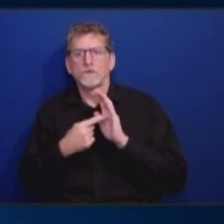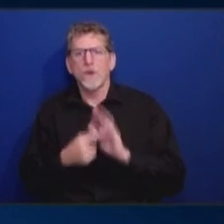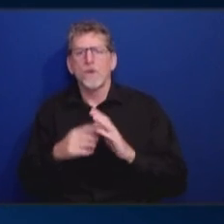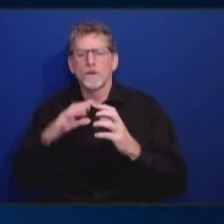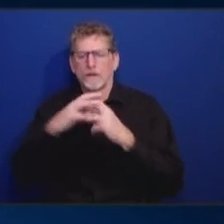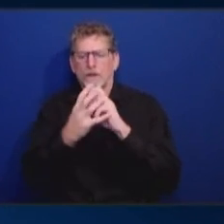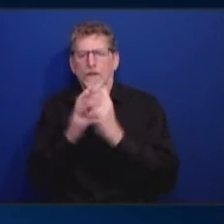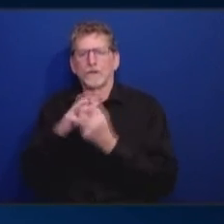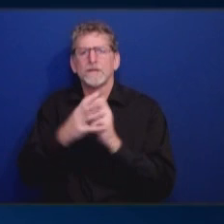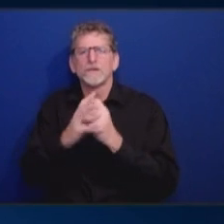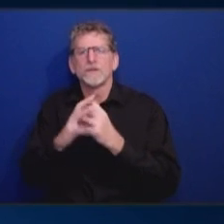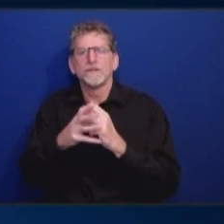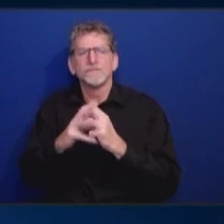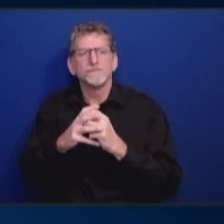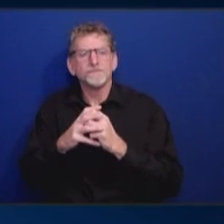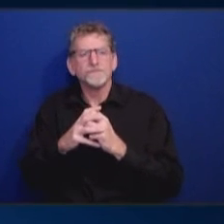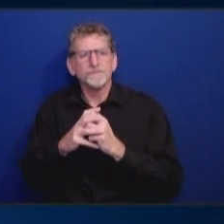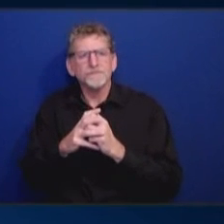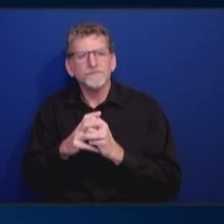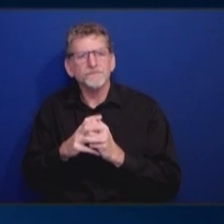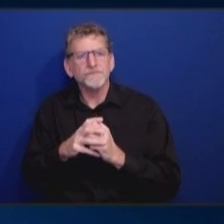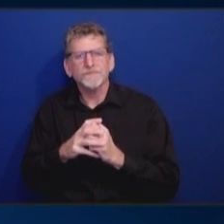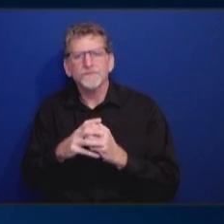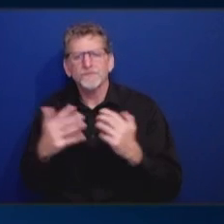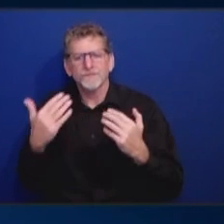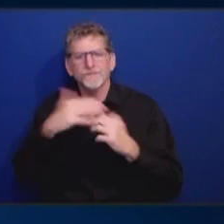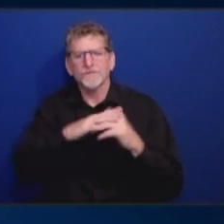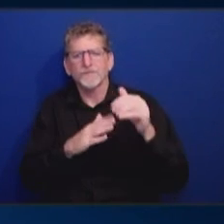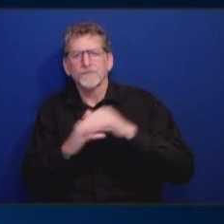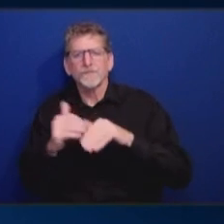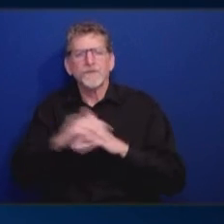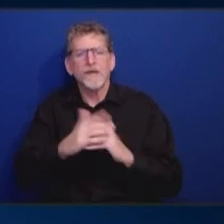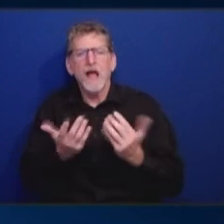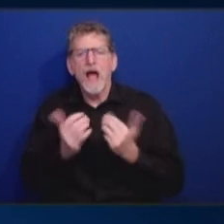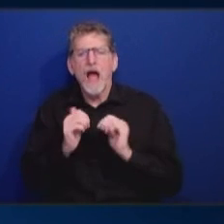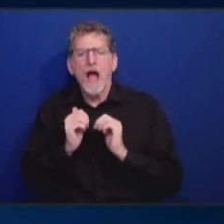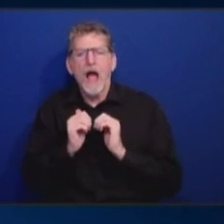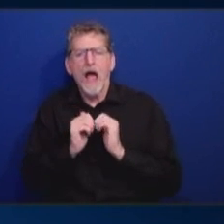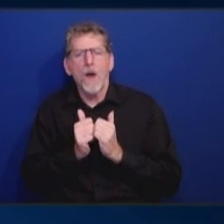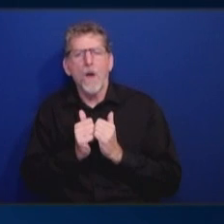end up having worse impacts from climate change related threats.